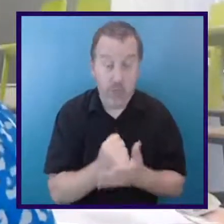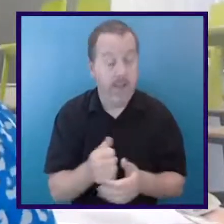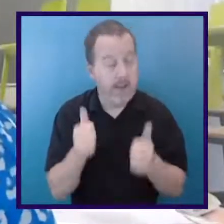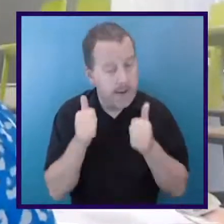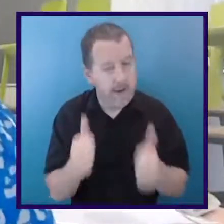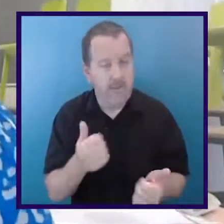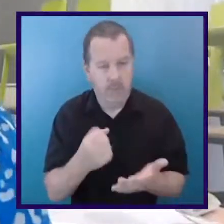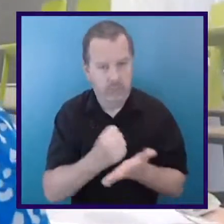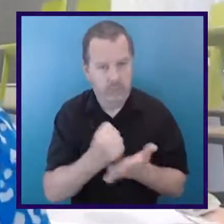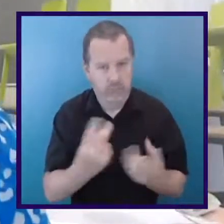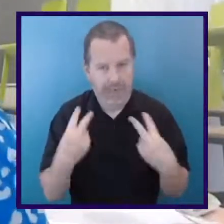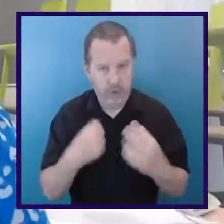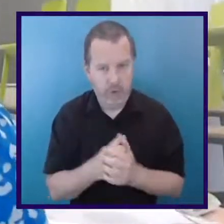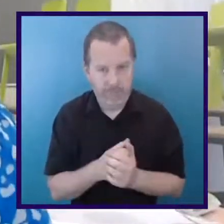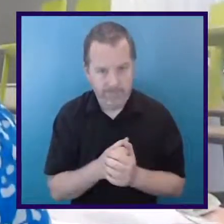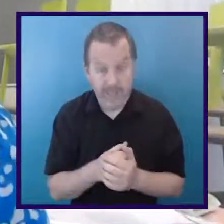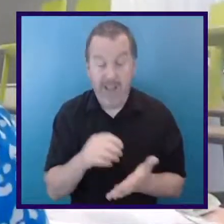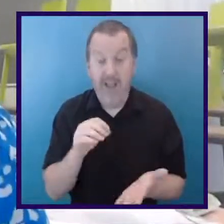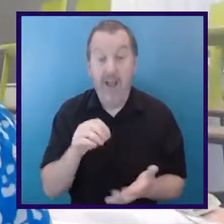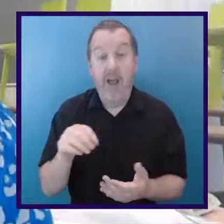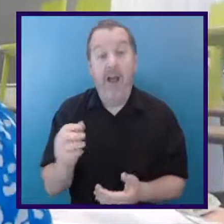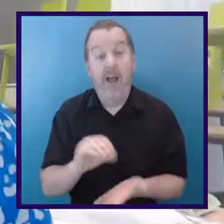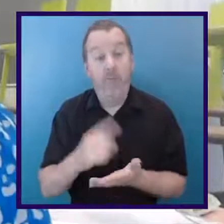And we even have good relationships with our Learning Support Centre.